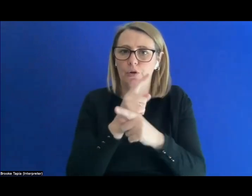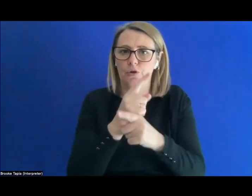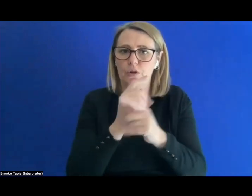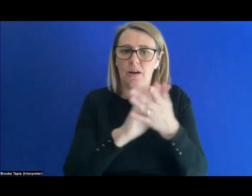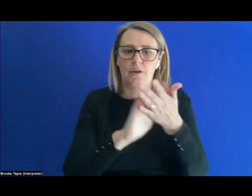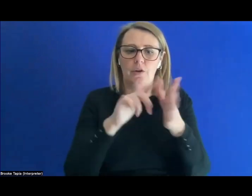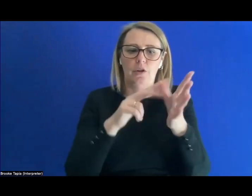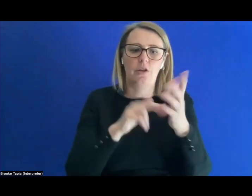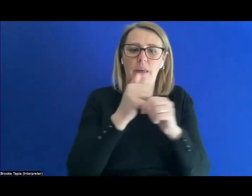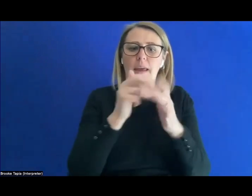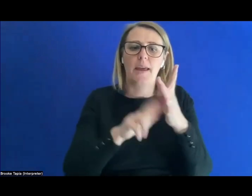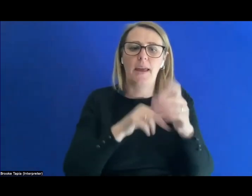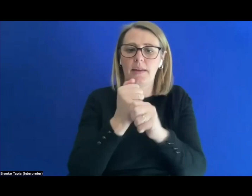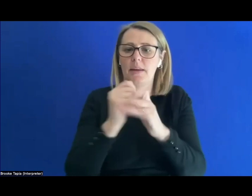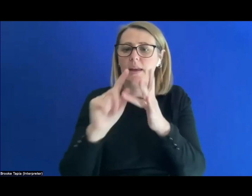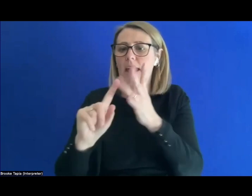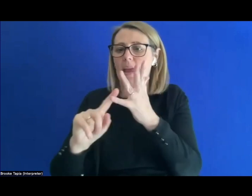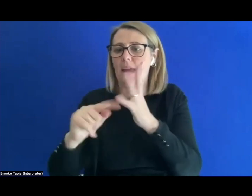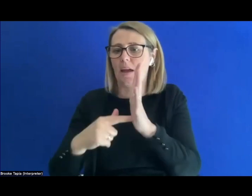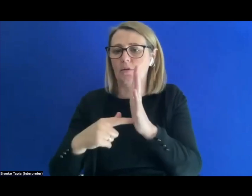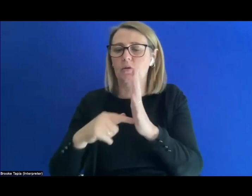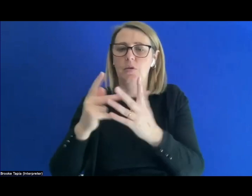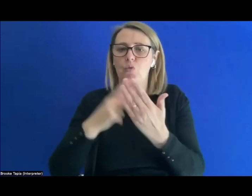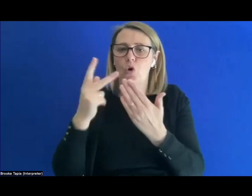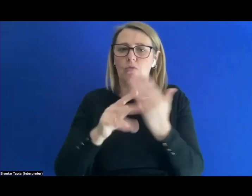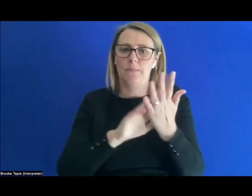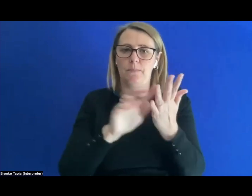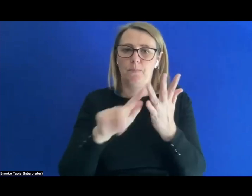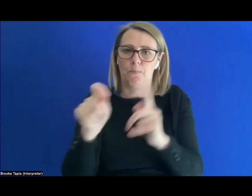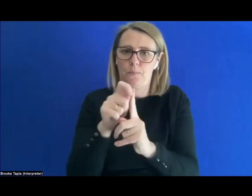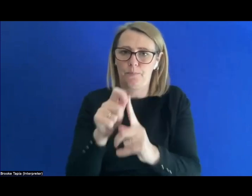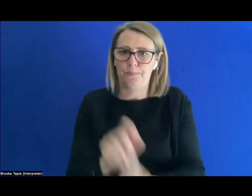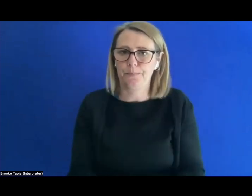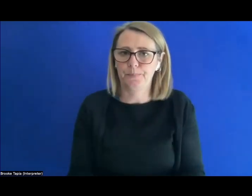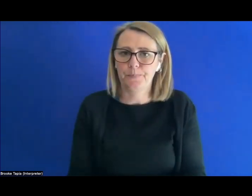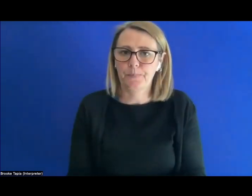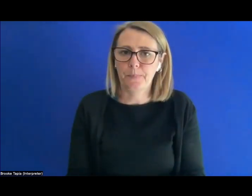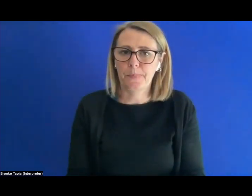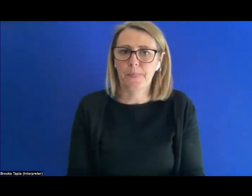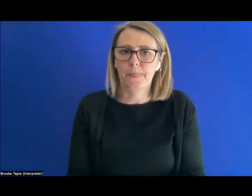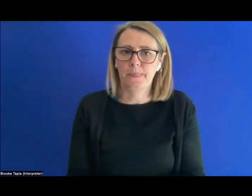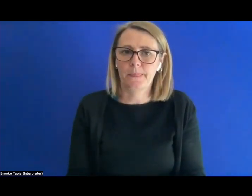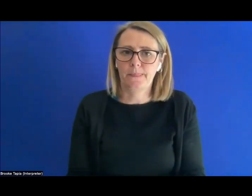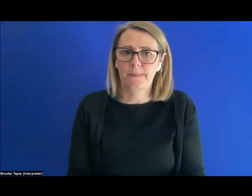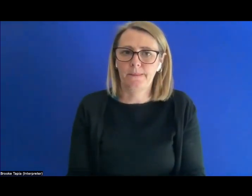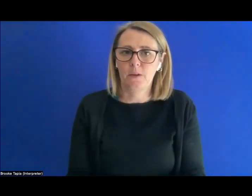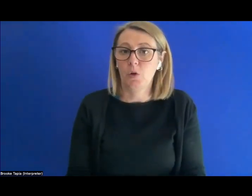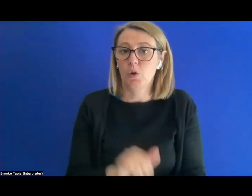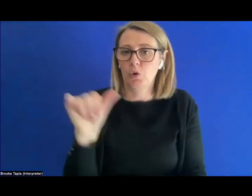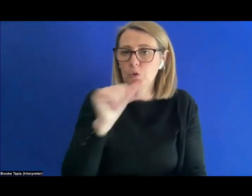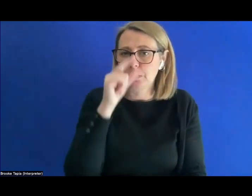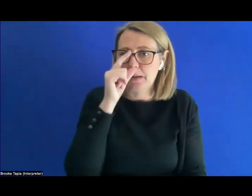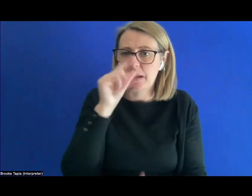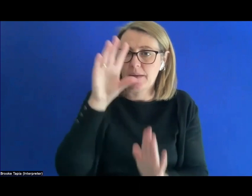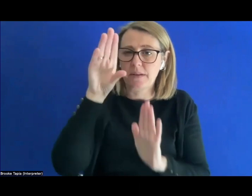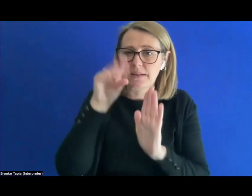Program” there, so that should lead you to a downloadable booklet. I will just get Renee to